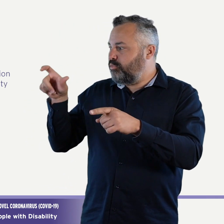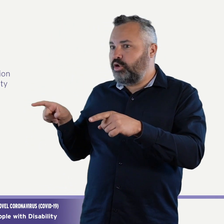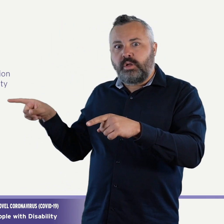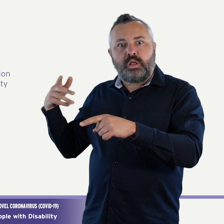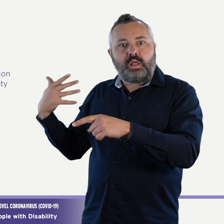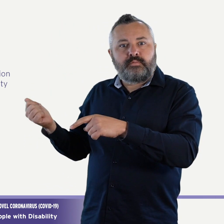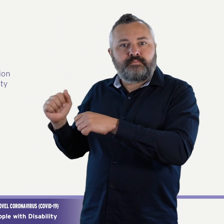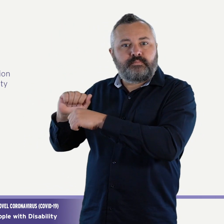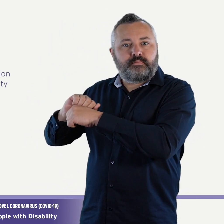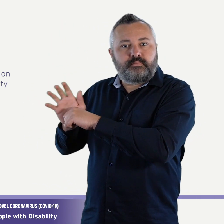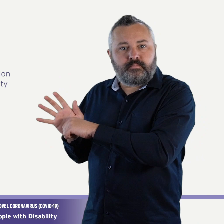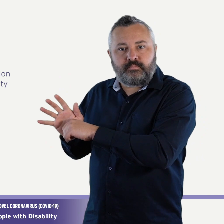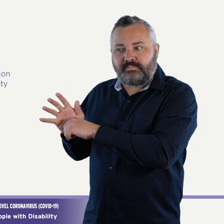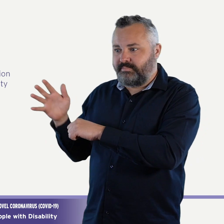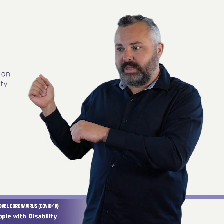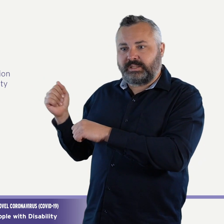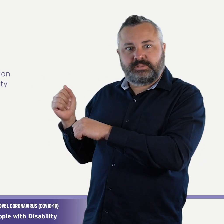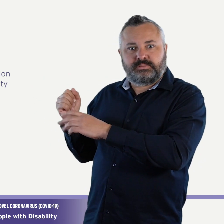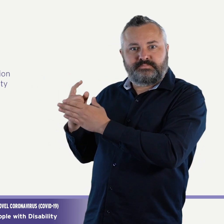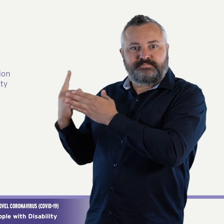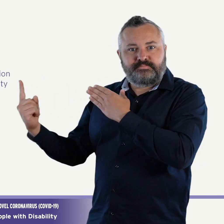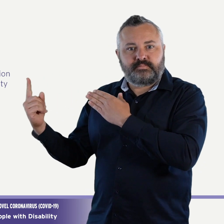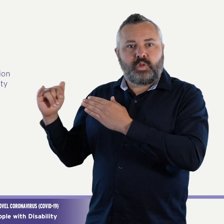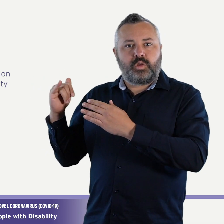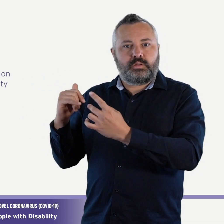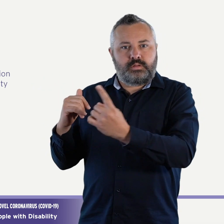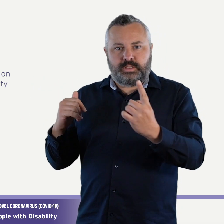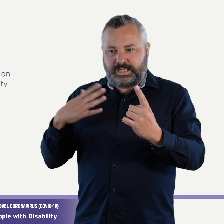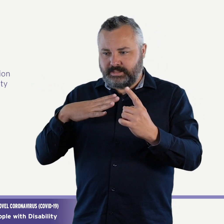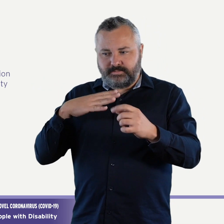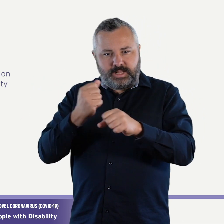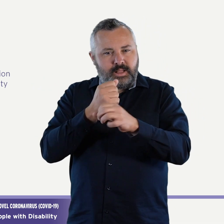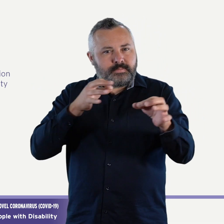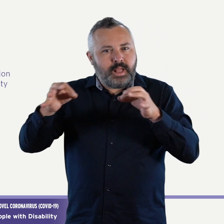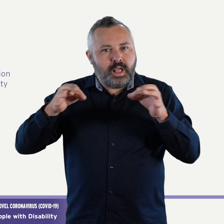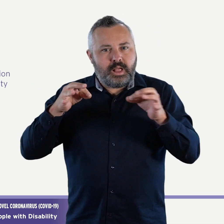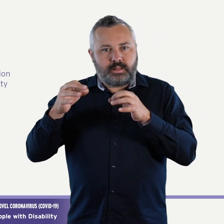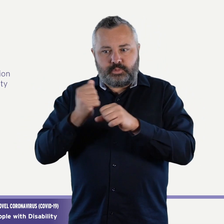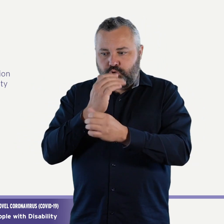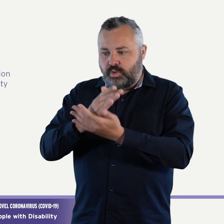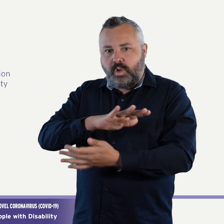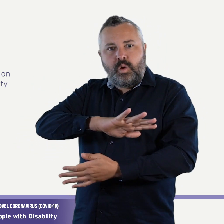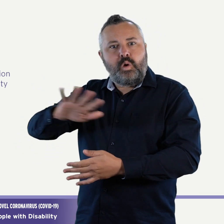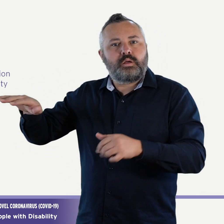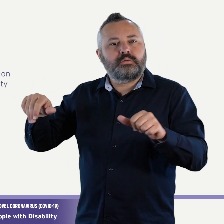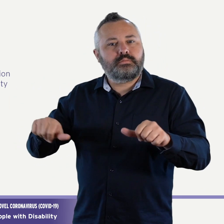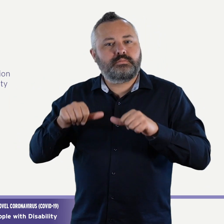person’s place of residence or they need to self-isolate. This includes access to temporary accommodation to enable isolation if